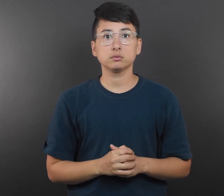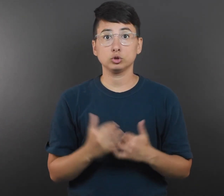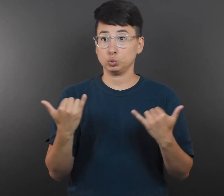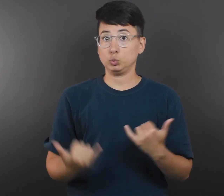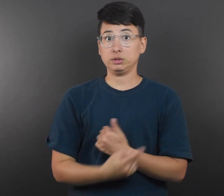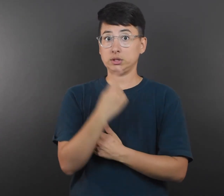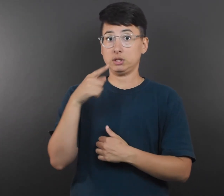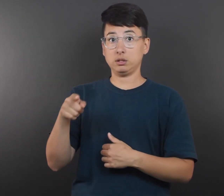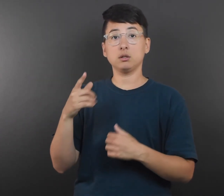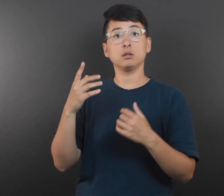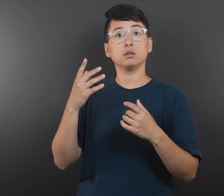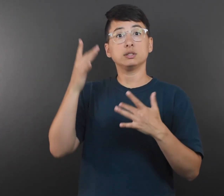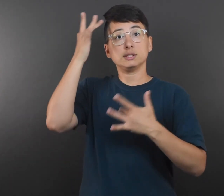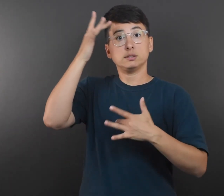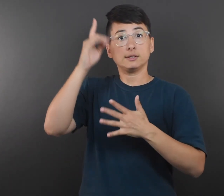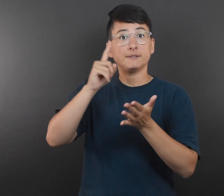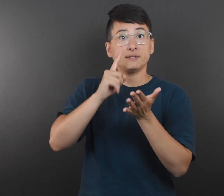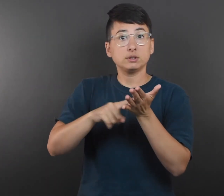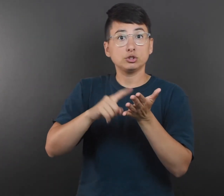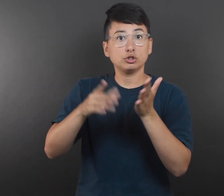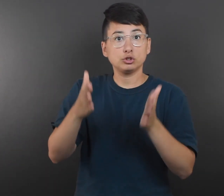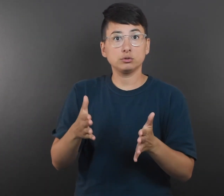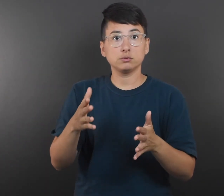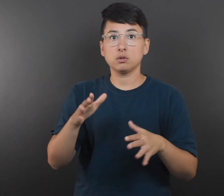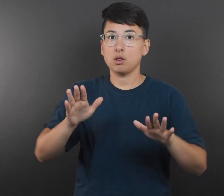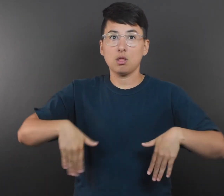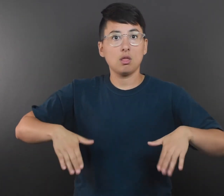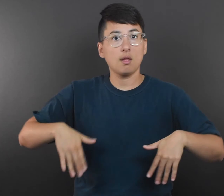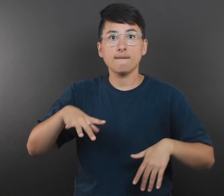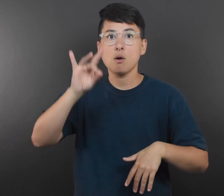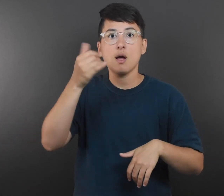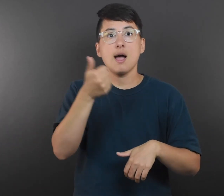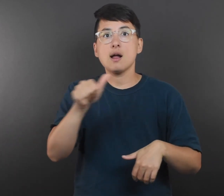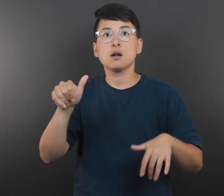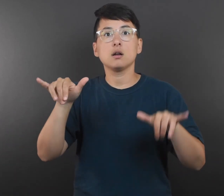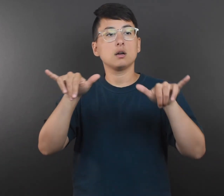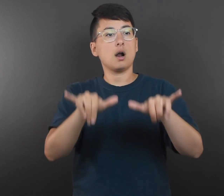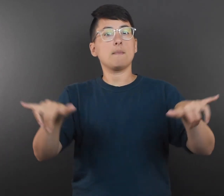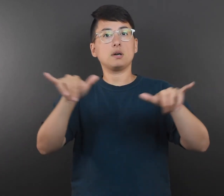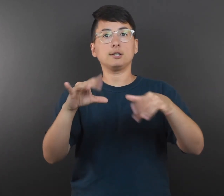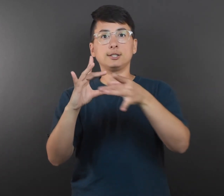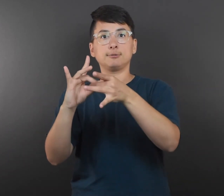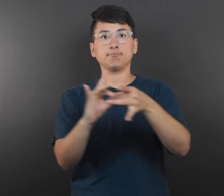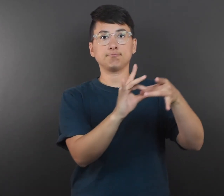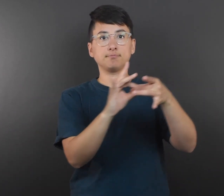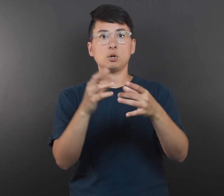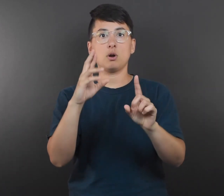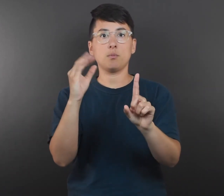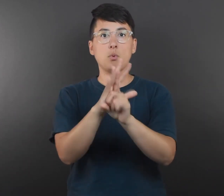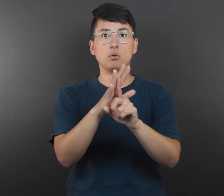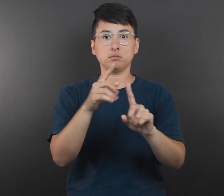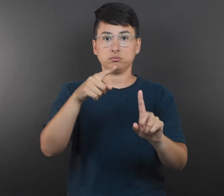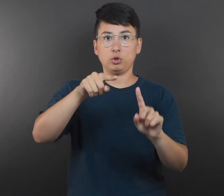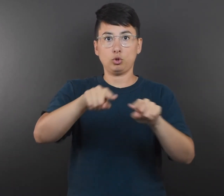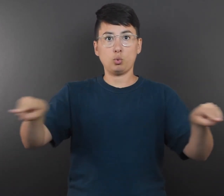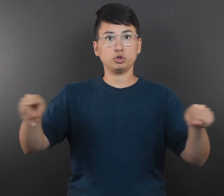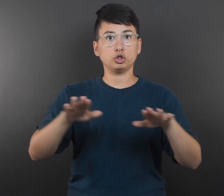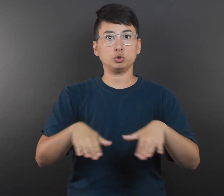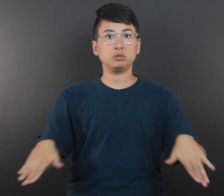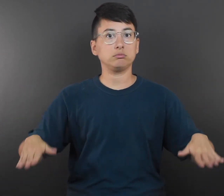have found no common epidemiological link or exposures among the children.